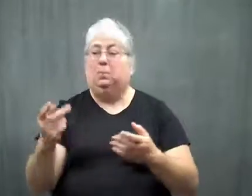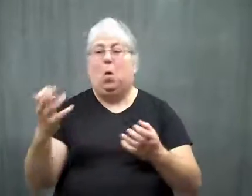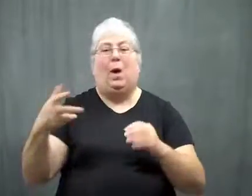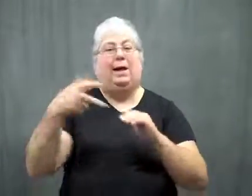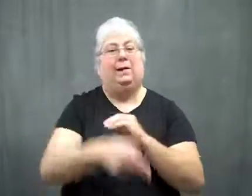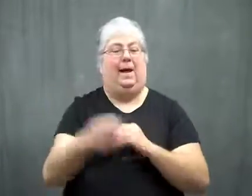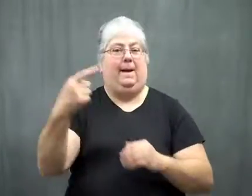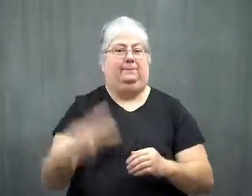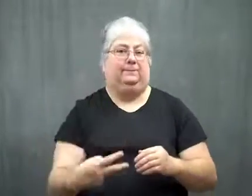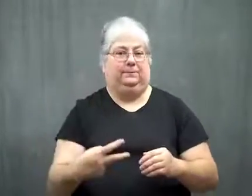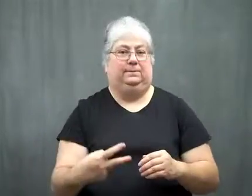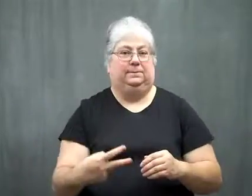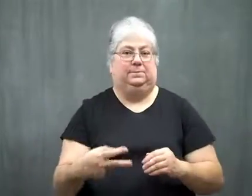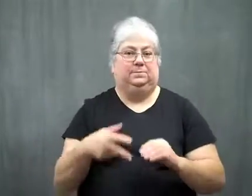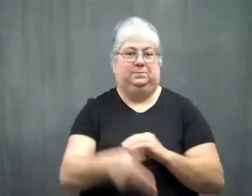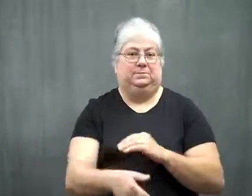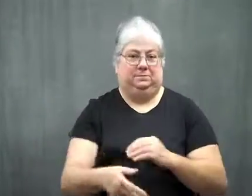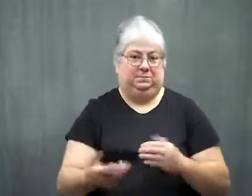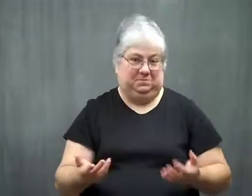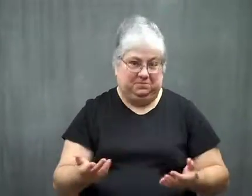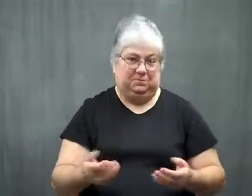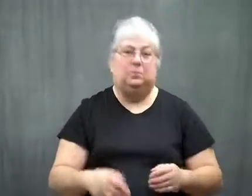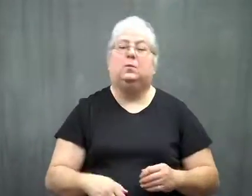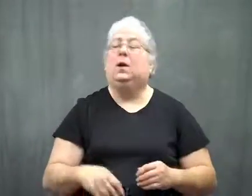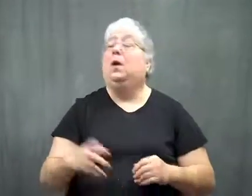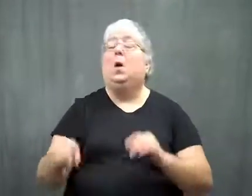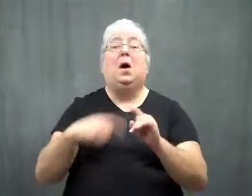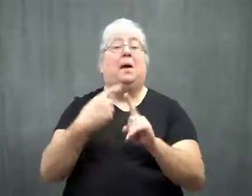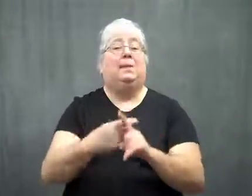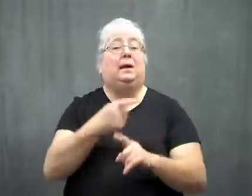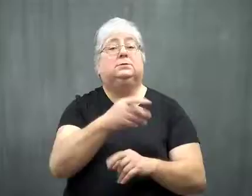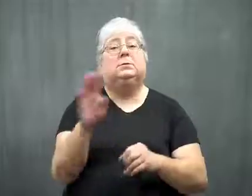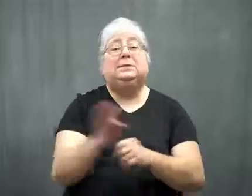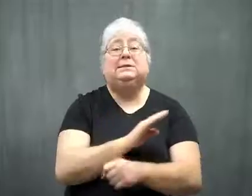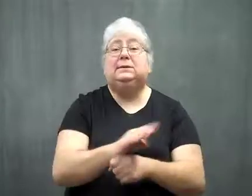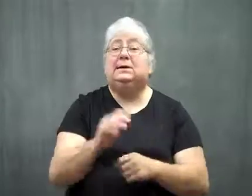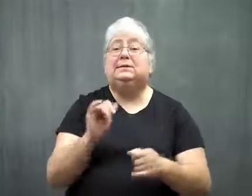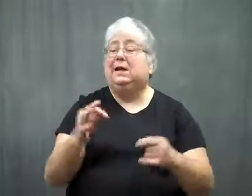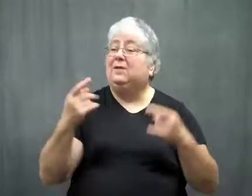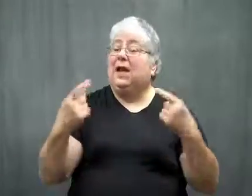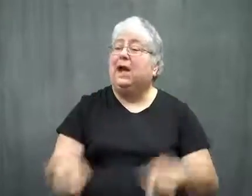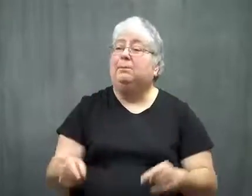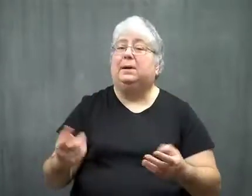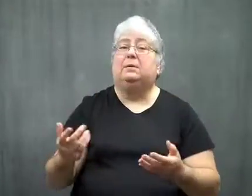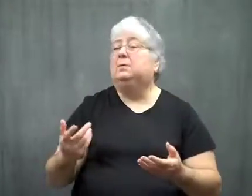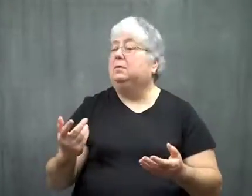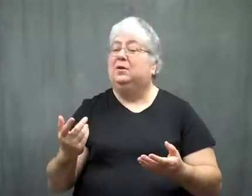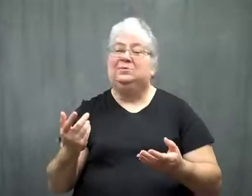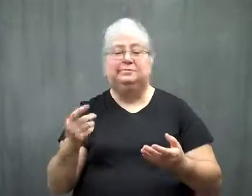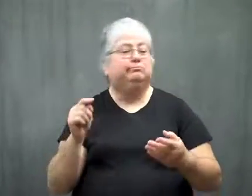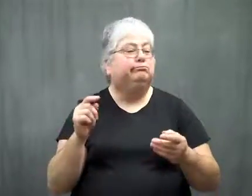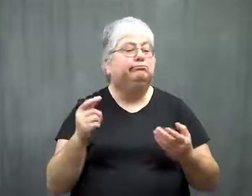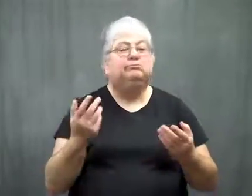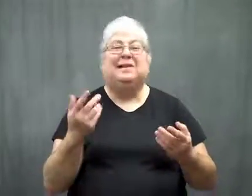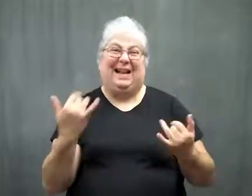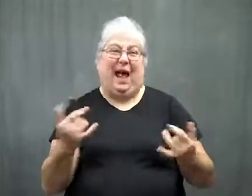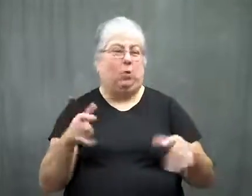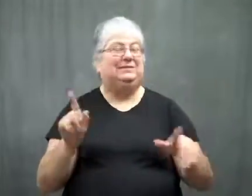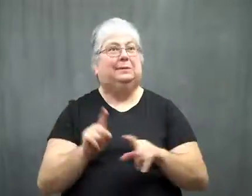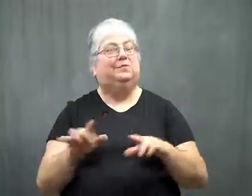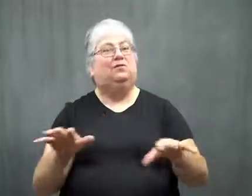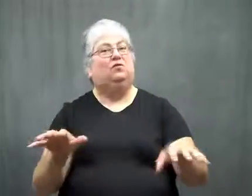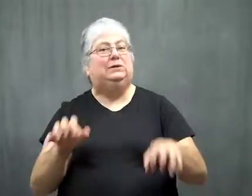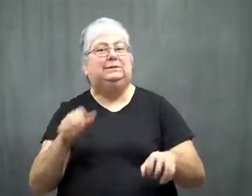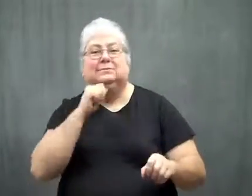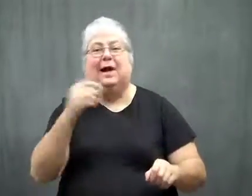It's proposed that that tax be cut in half.